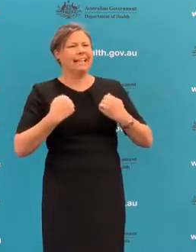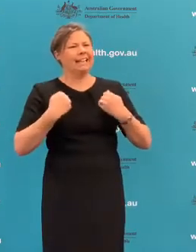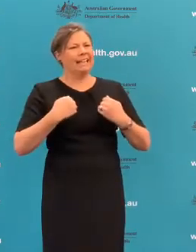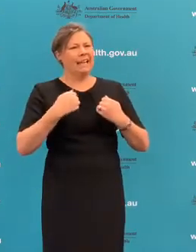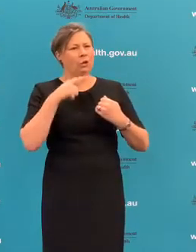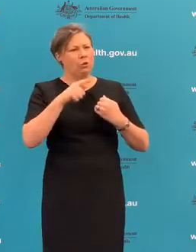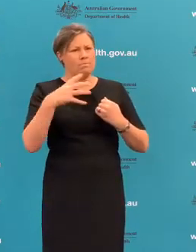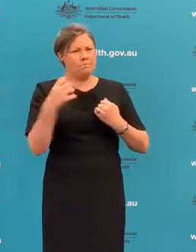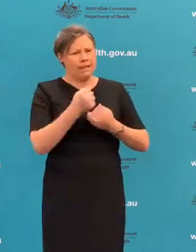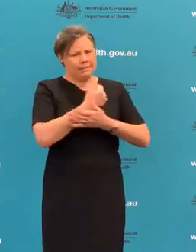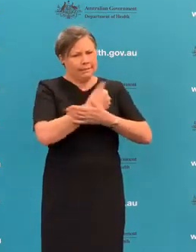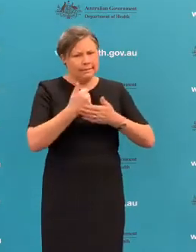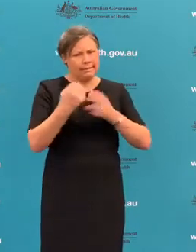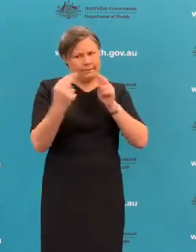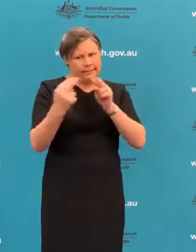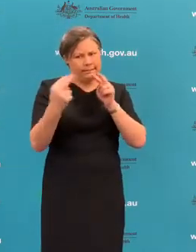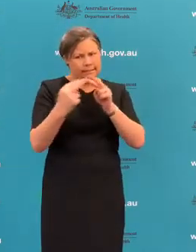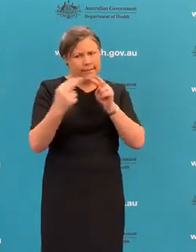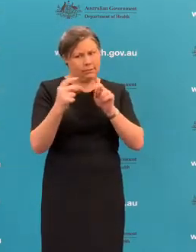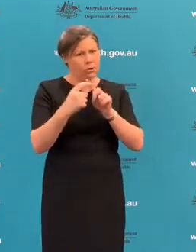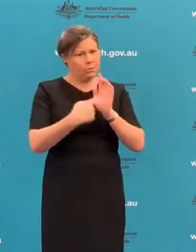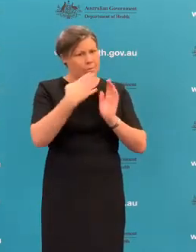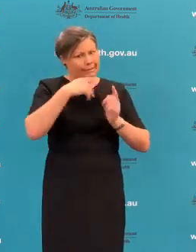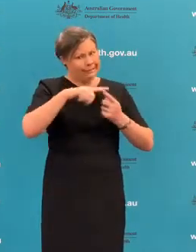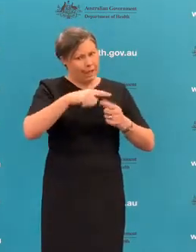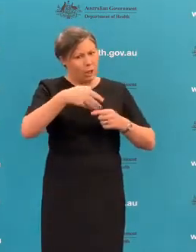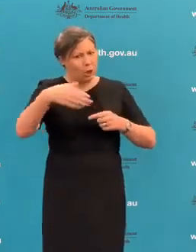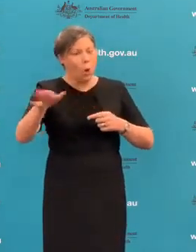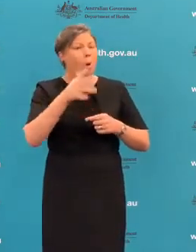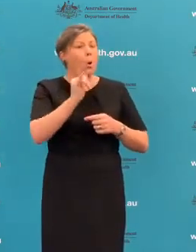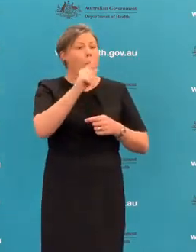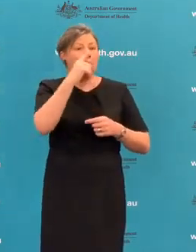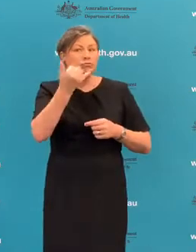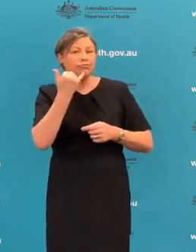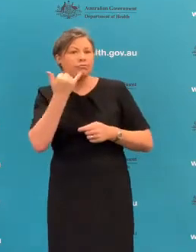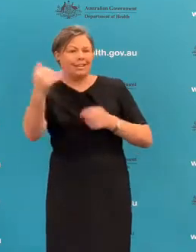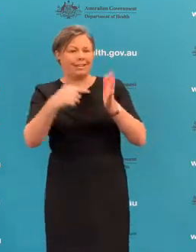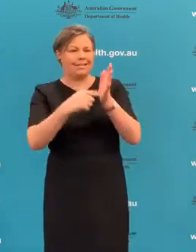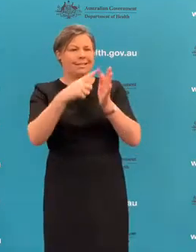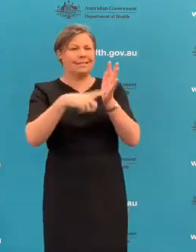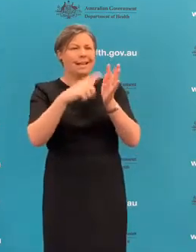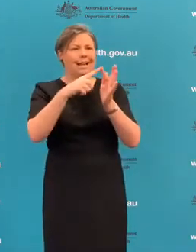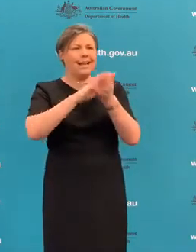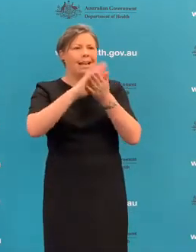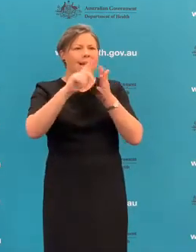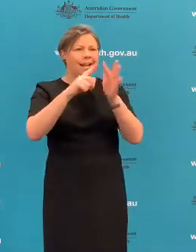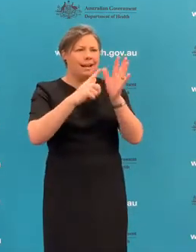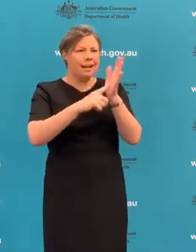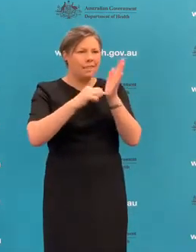either in face-to-face or by telehealth and to continue to have their regular blood tests, continue to take their prescribed